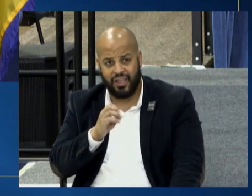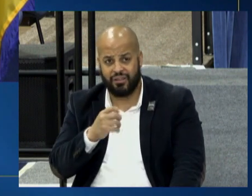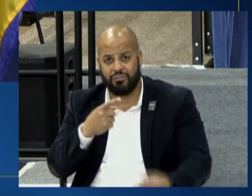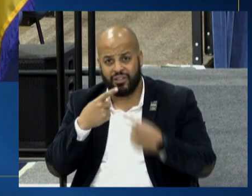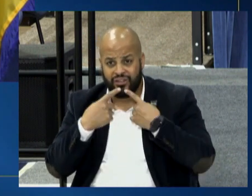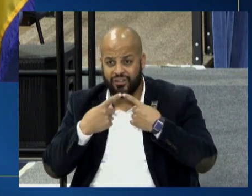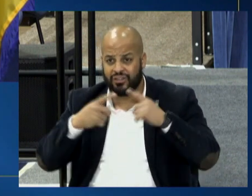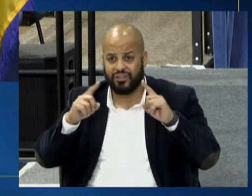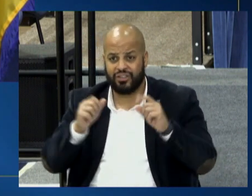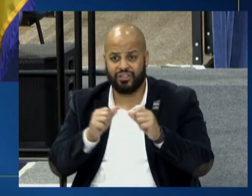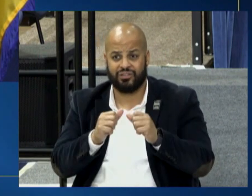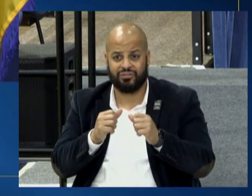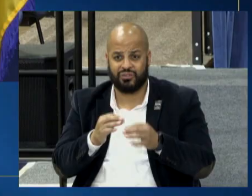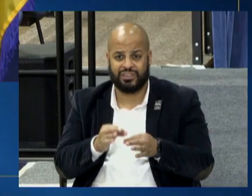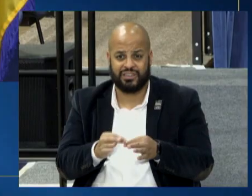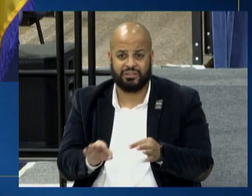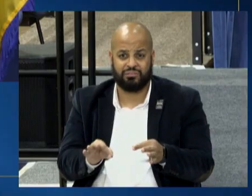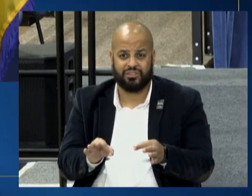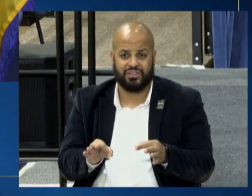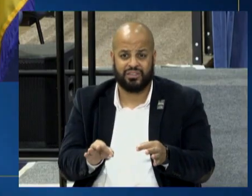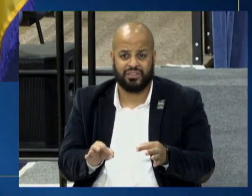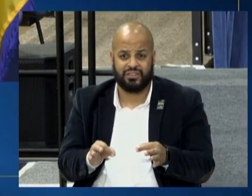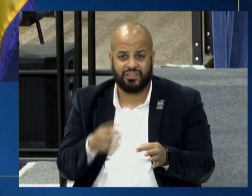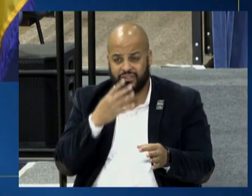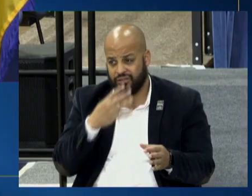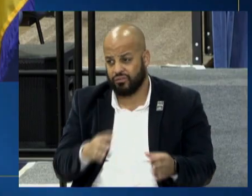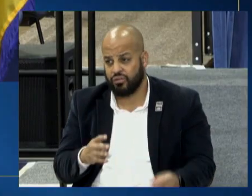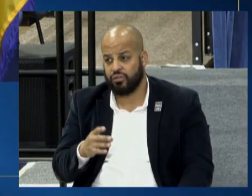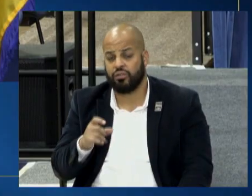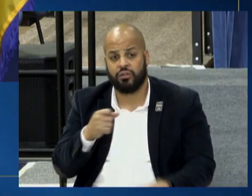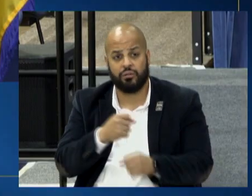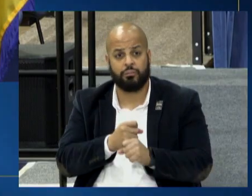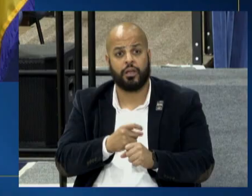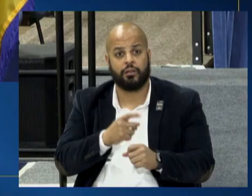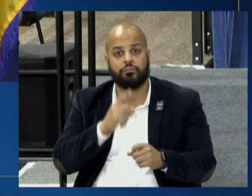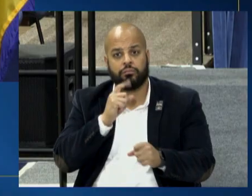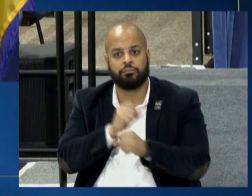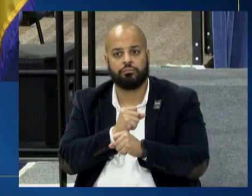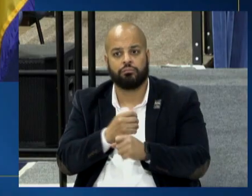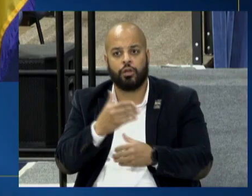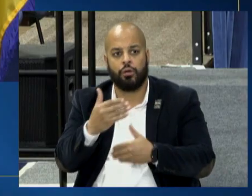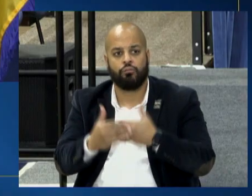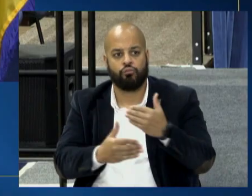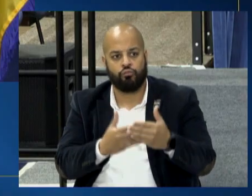working in isolation. To make meaningful progress towards achieving patient-centered cancer care